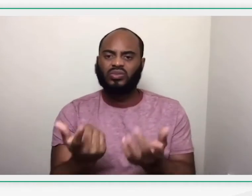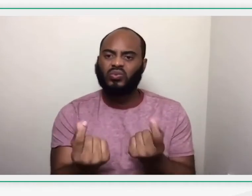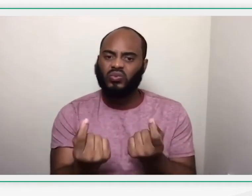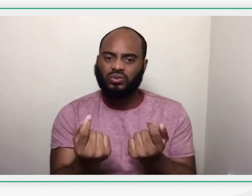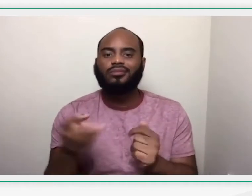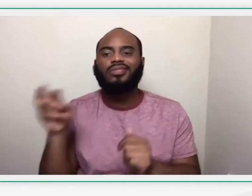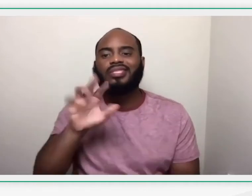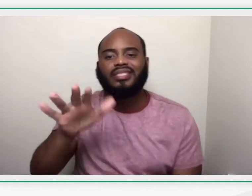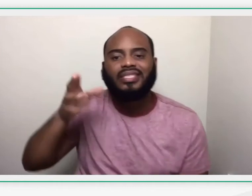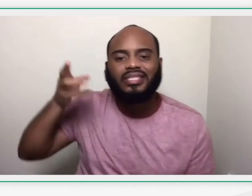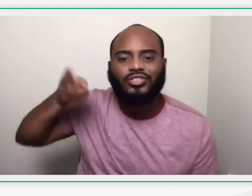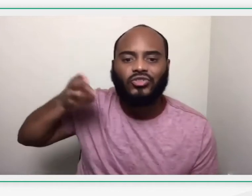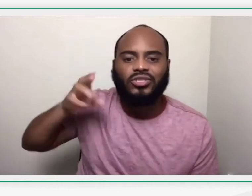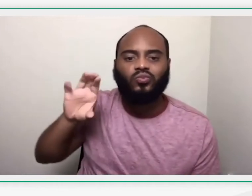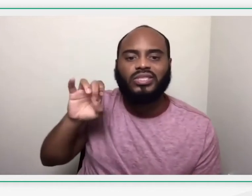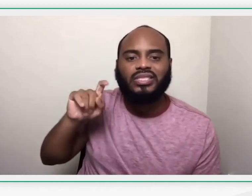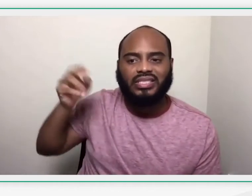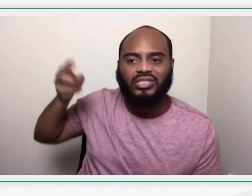let's say you'd like to make a lease, but the